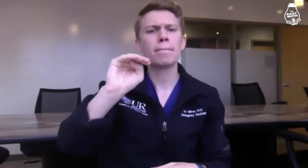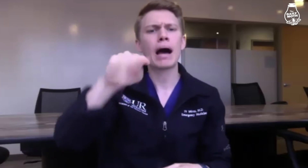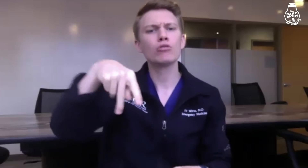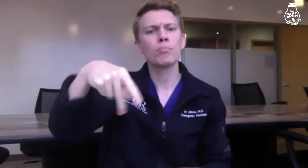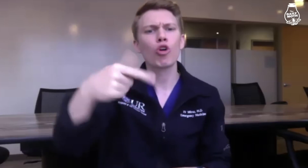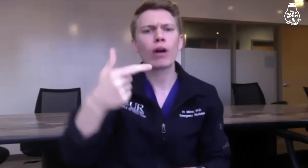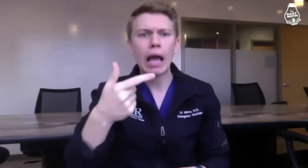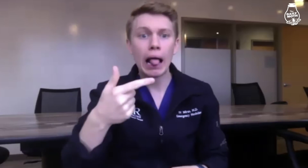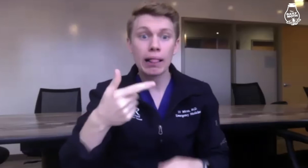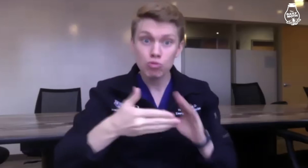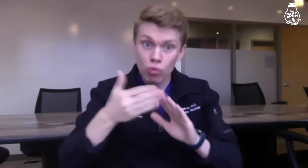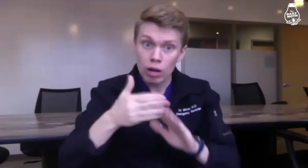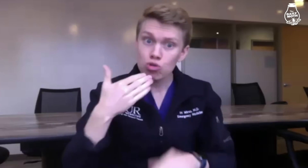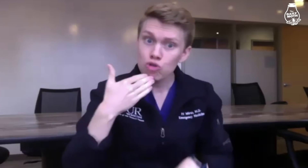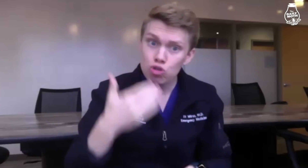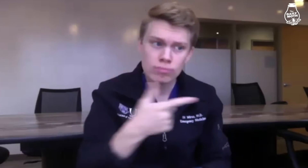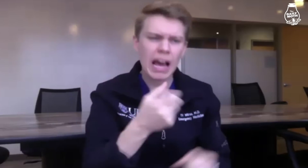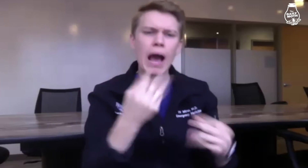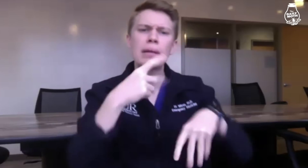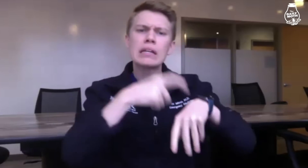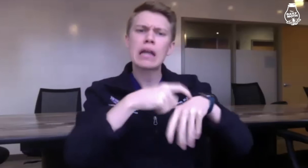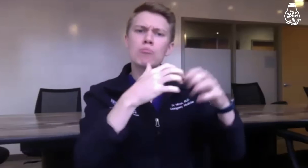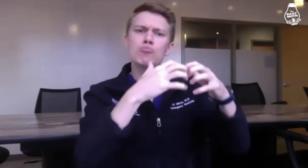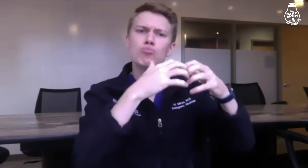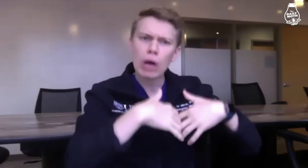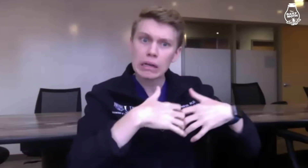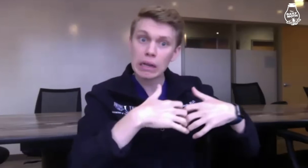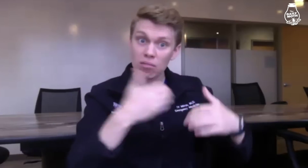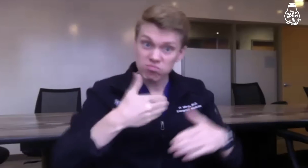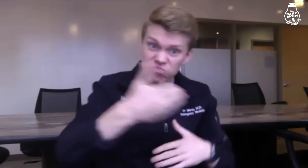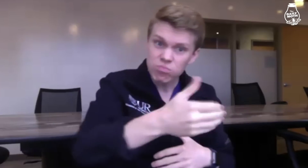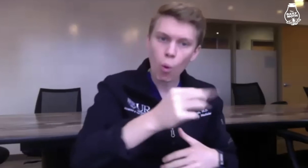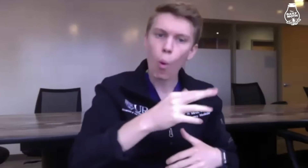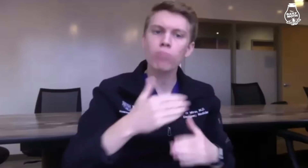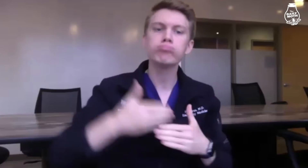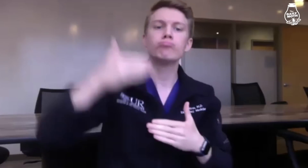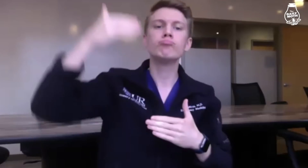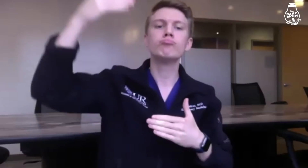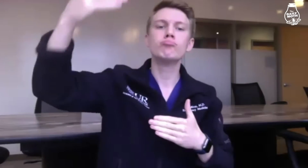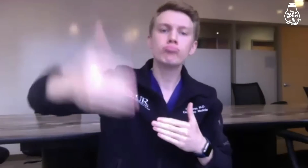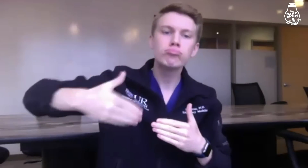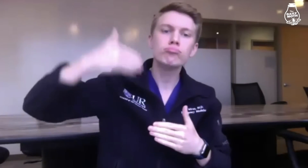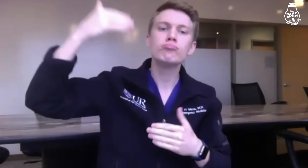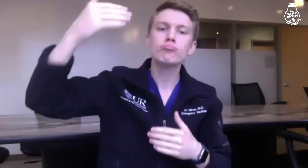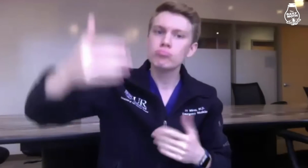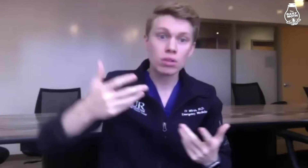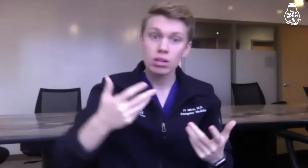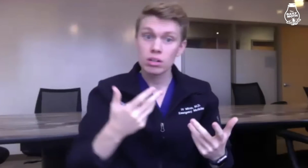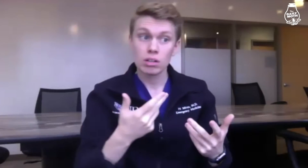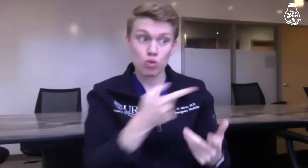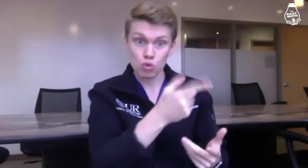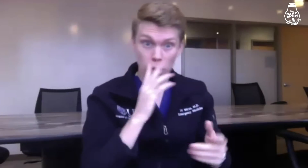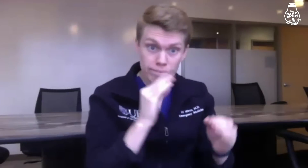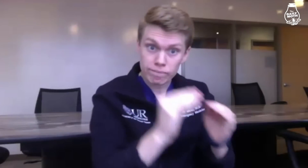what the MPG is, whether it runs good, how many times it has broken down, whether it's frequent or every once in a while,